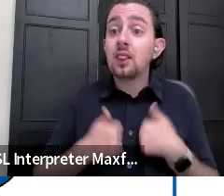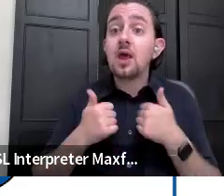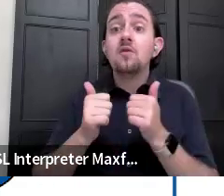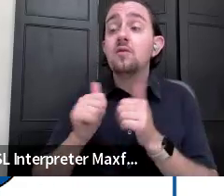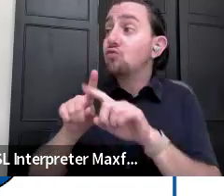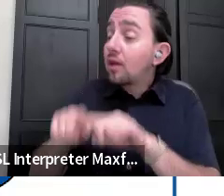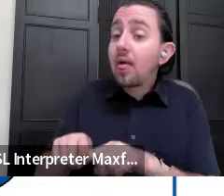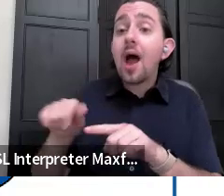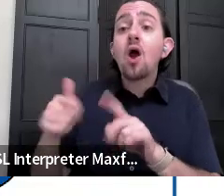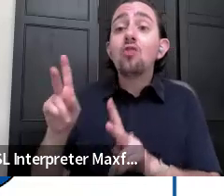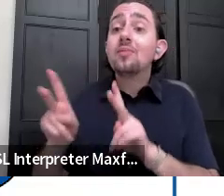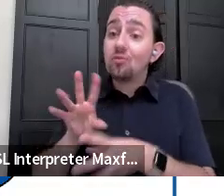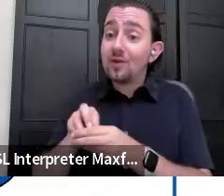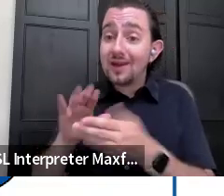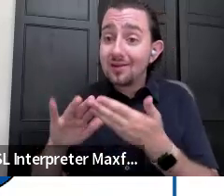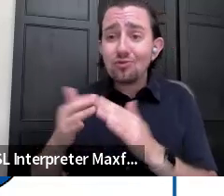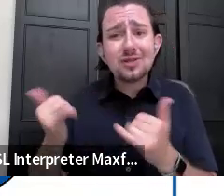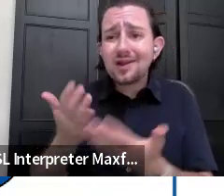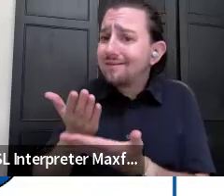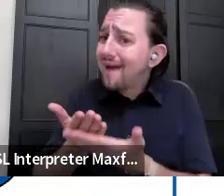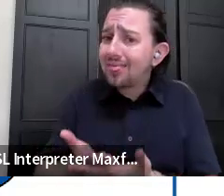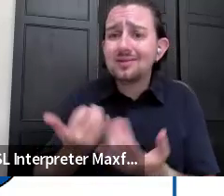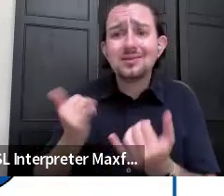within your community. But still working together